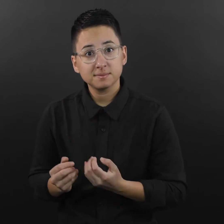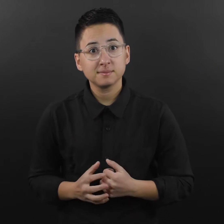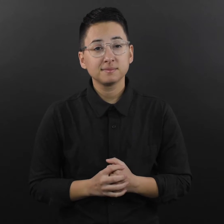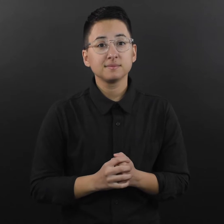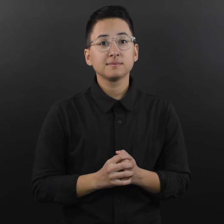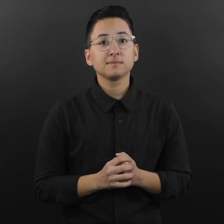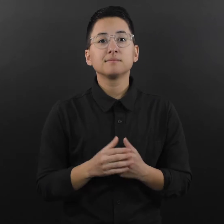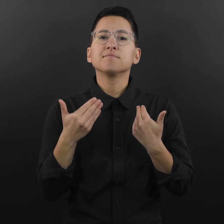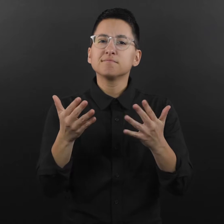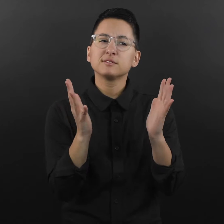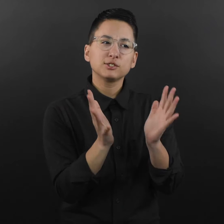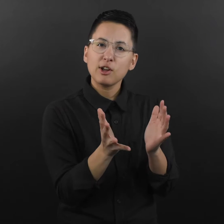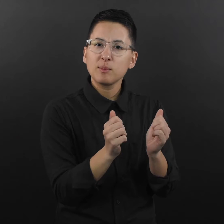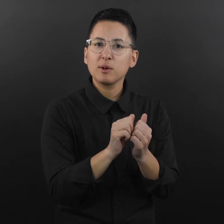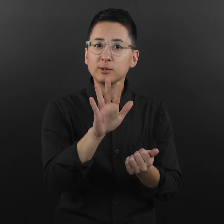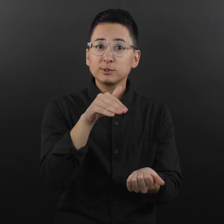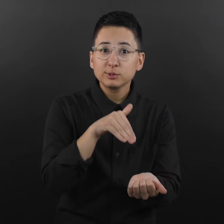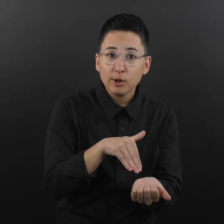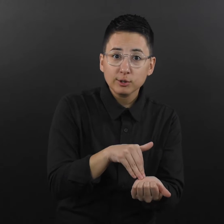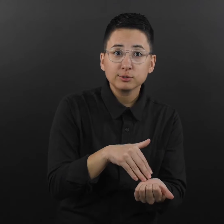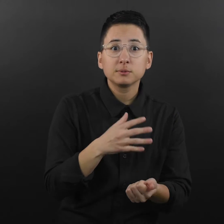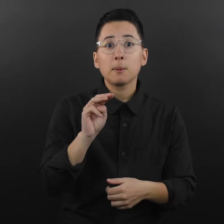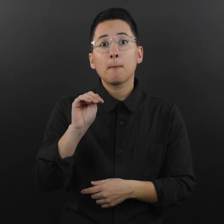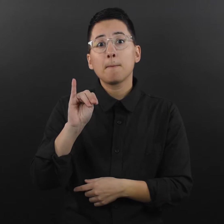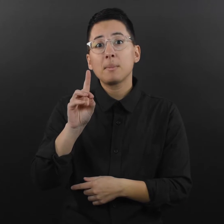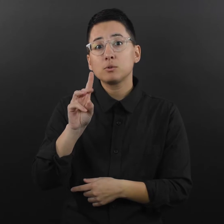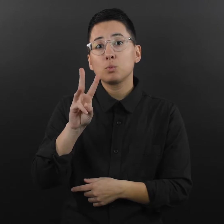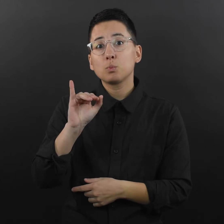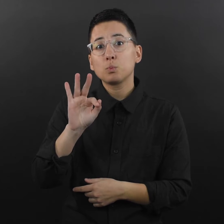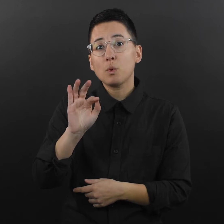Things you can do: • Talk with your doctor or midwife. Or ask